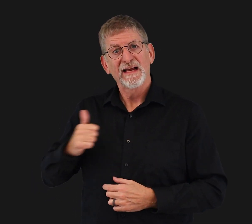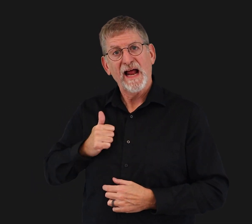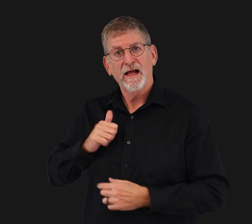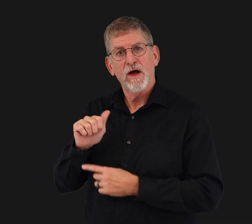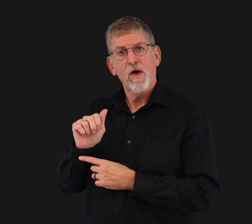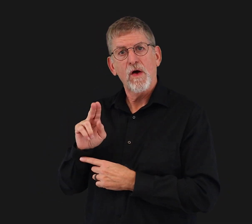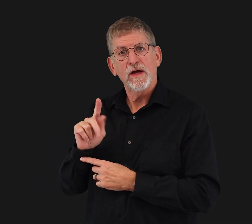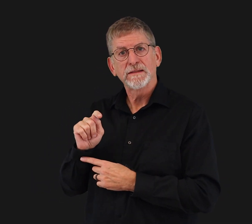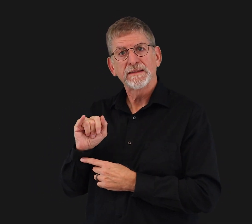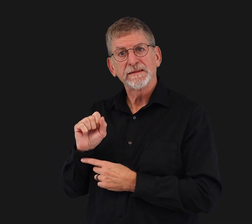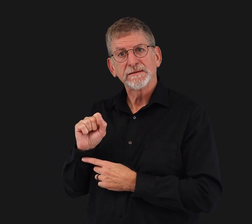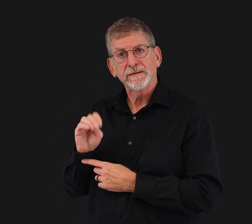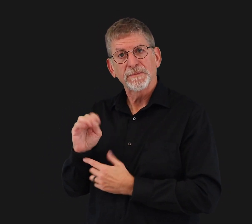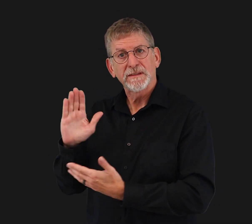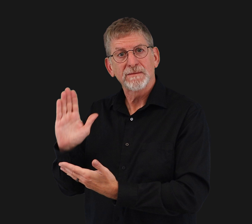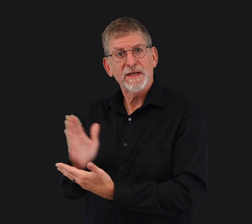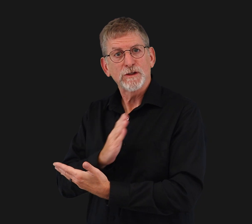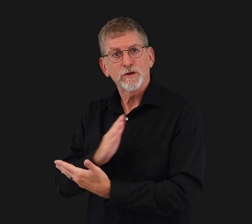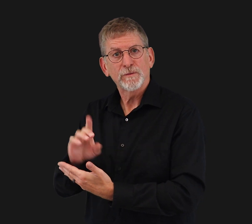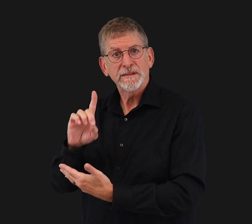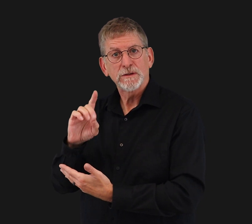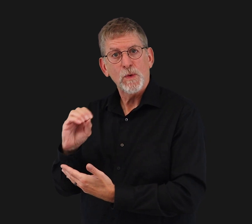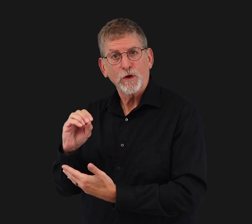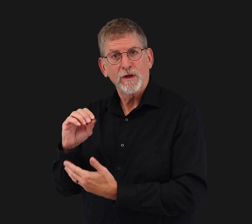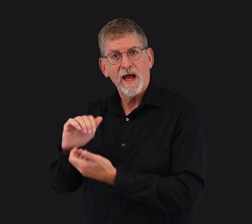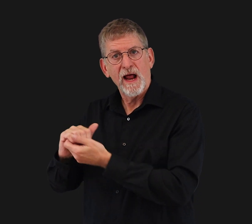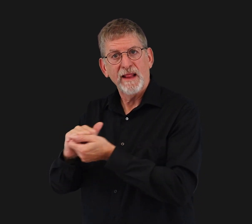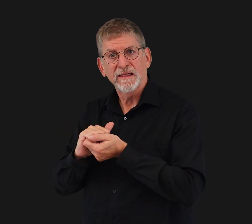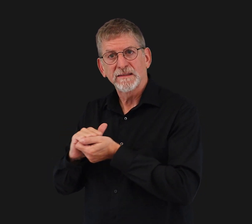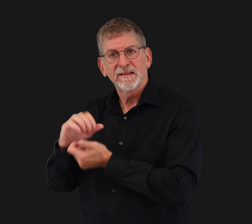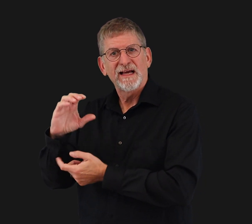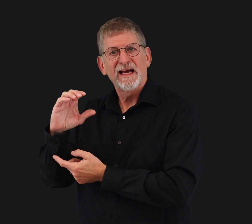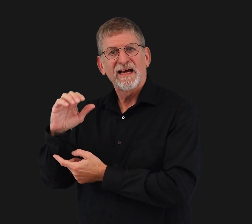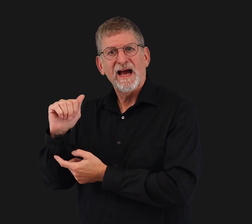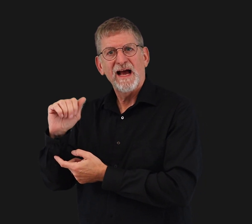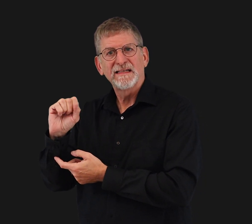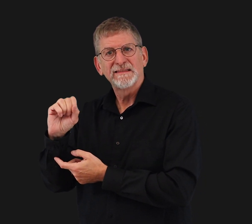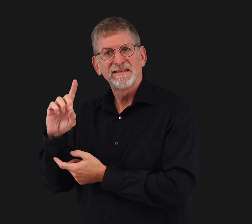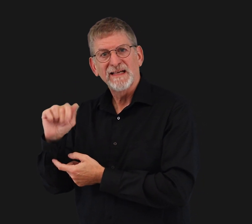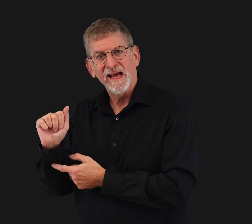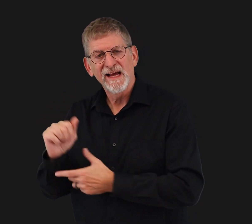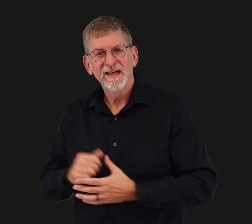• Canadian Autism Spectrum Disorders Alliance (CASDA)